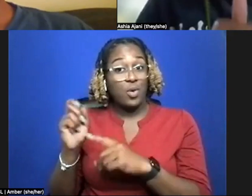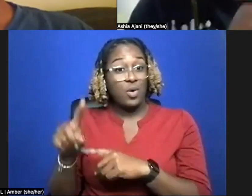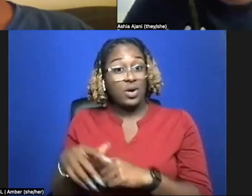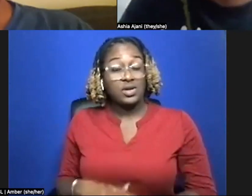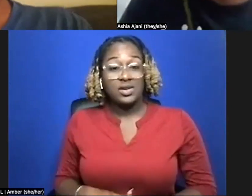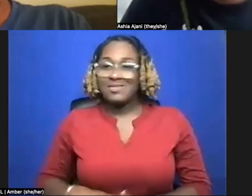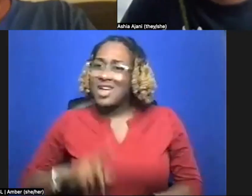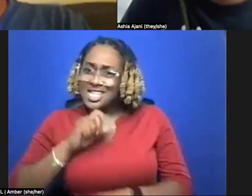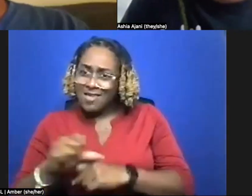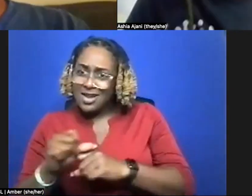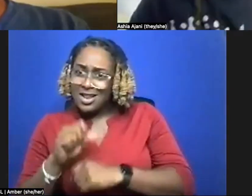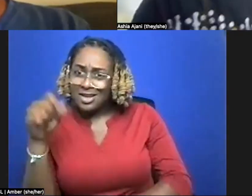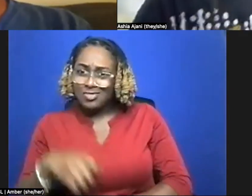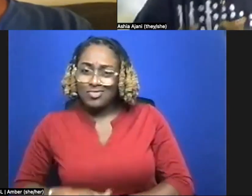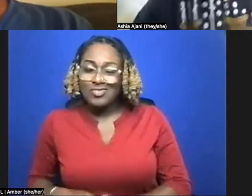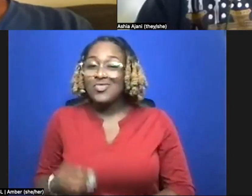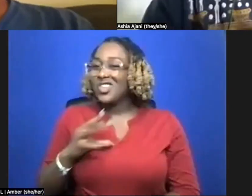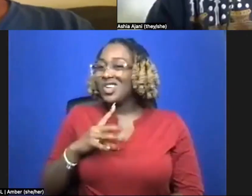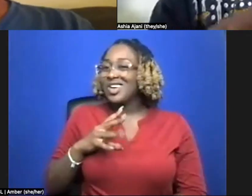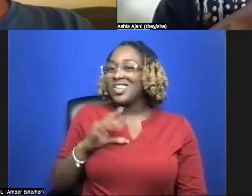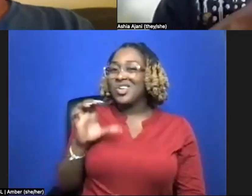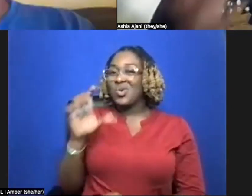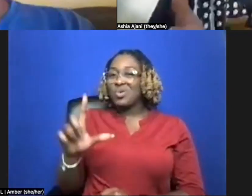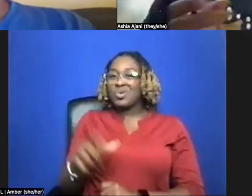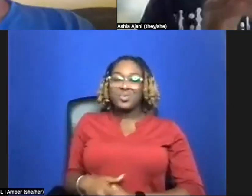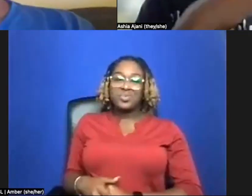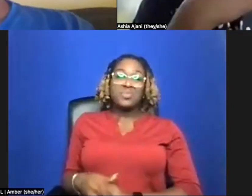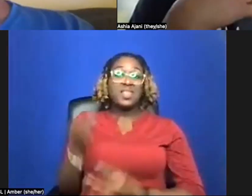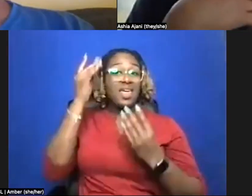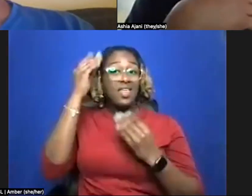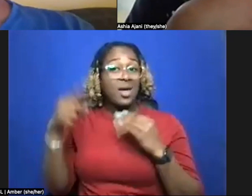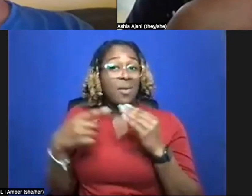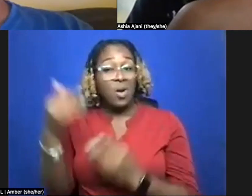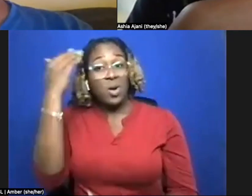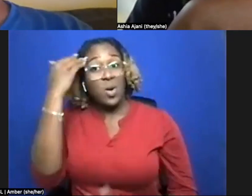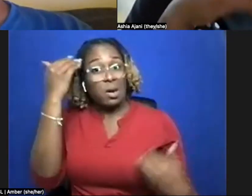All right. Cool. I'm thinking about knowing/unknowing, also knowledge that's